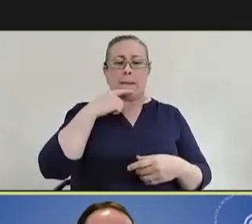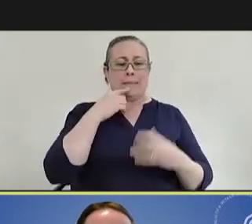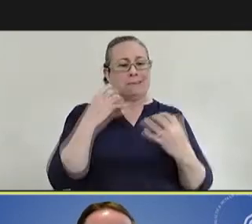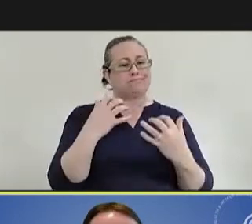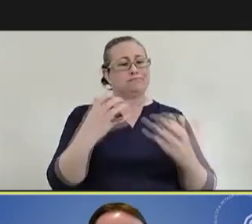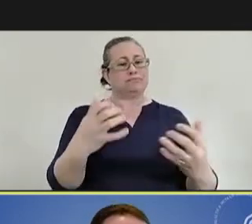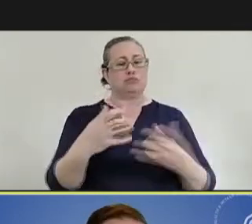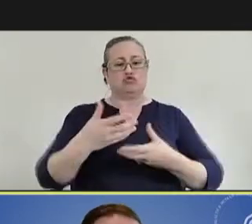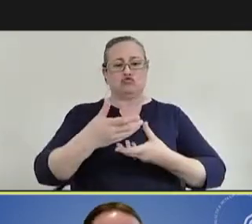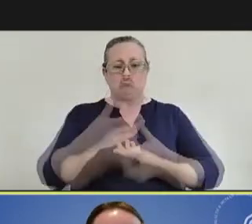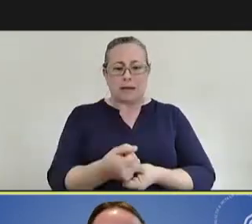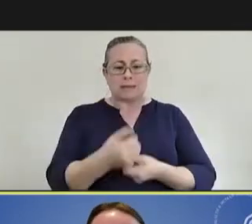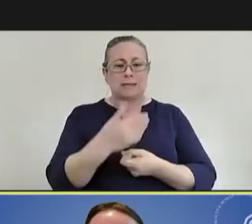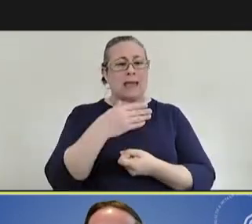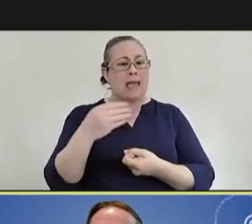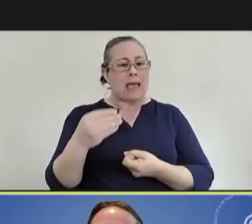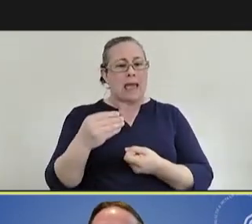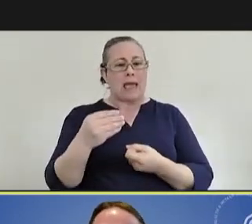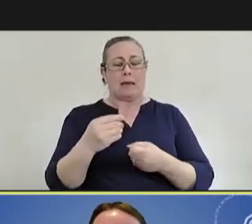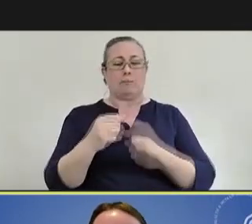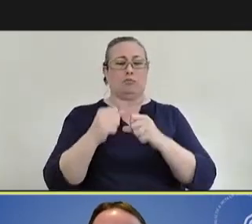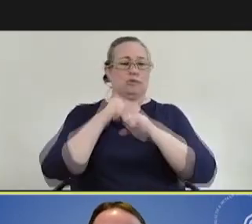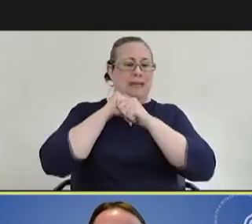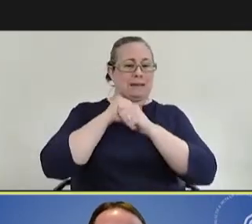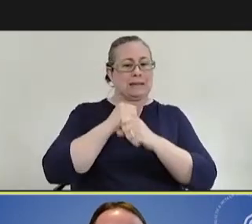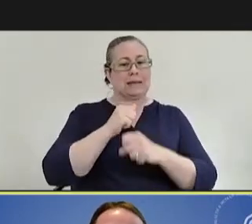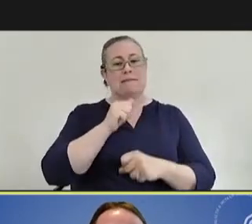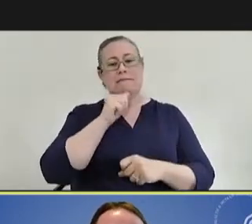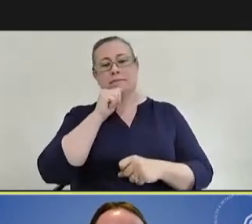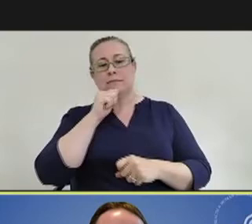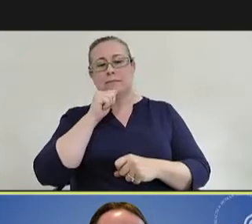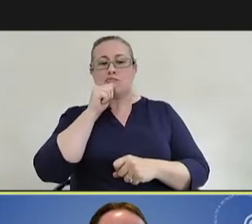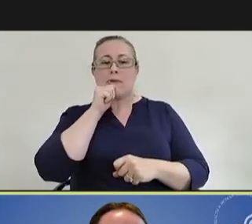while protecting privacy, civil rights, civil liberties, and American values.